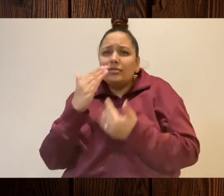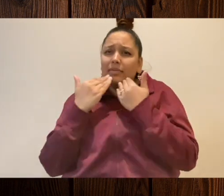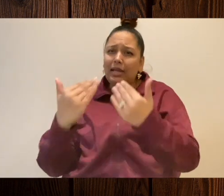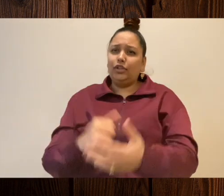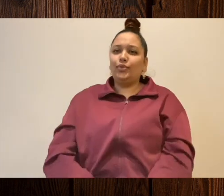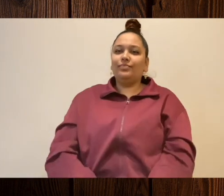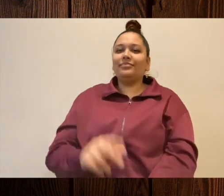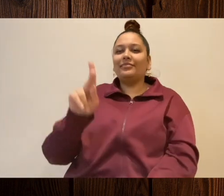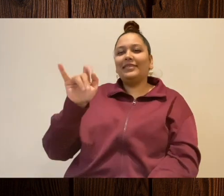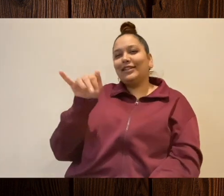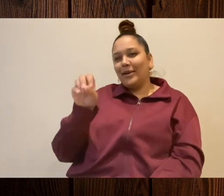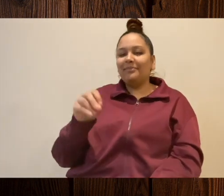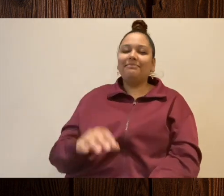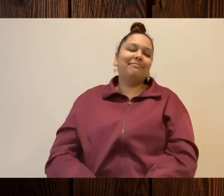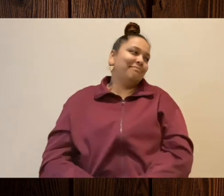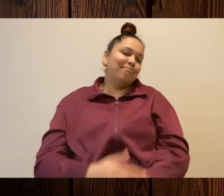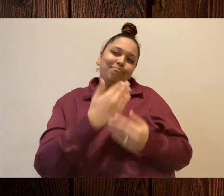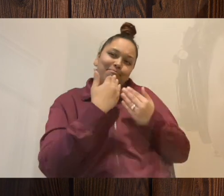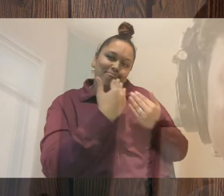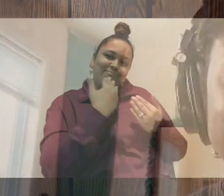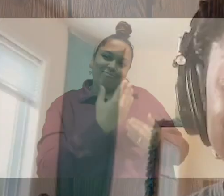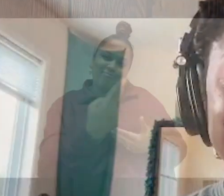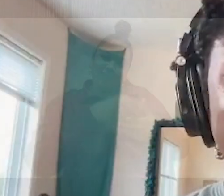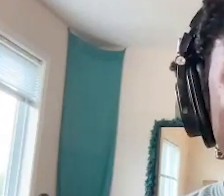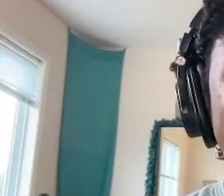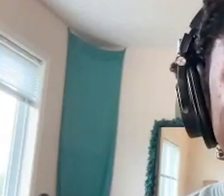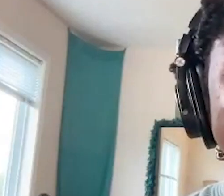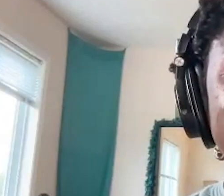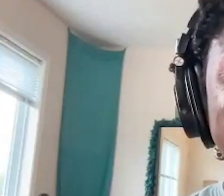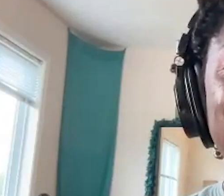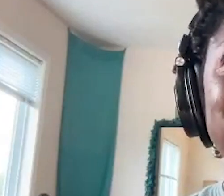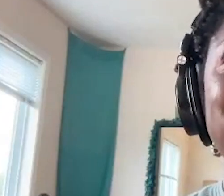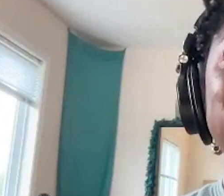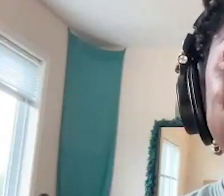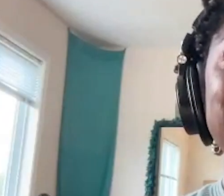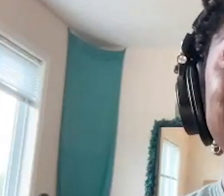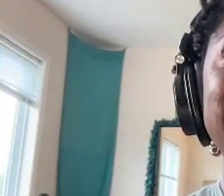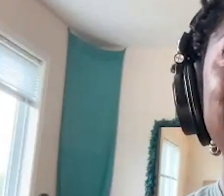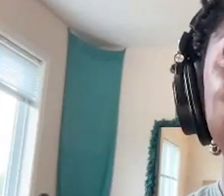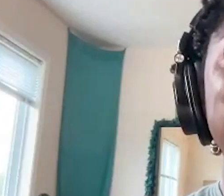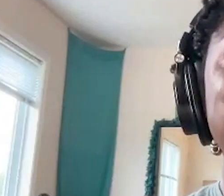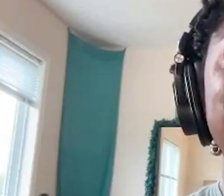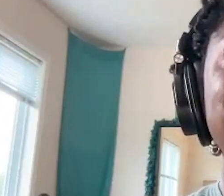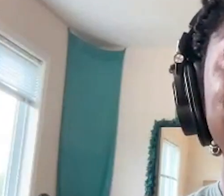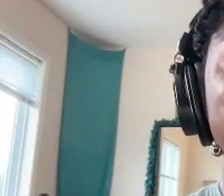because of you, Kejo, our lovely esteemed host. You're the first